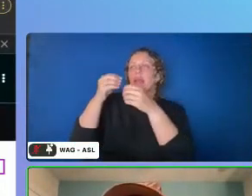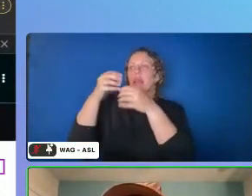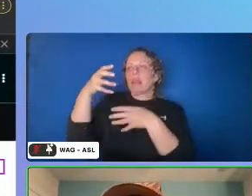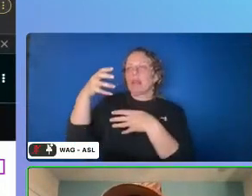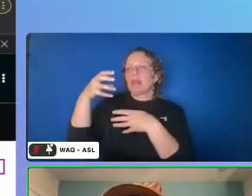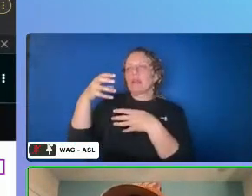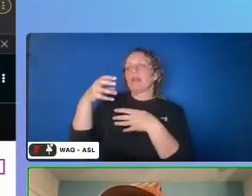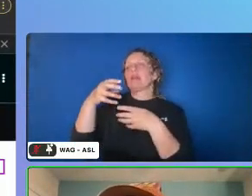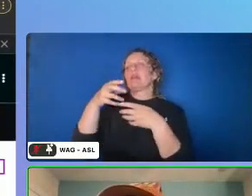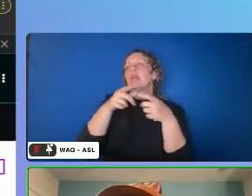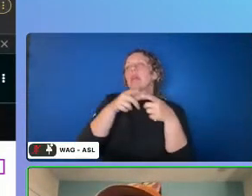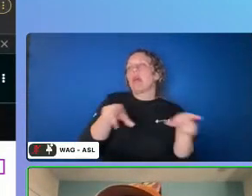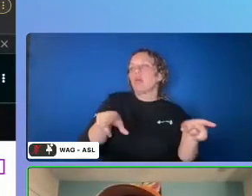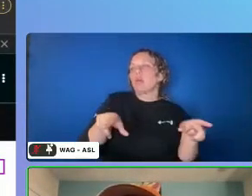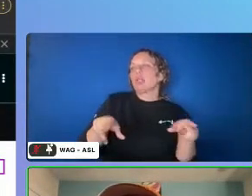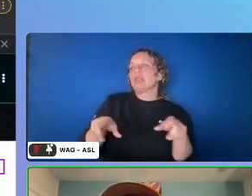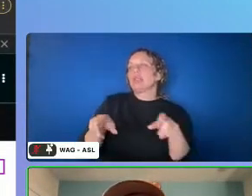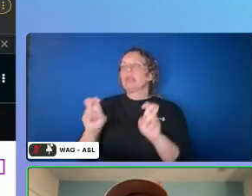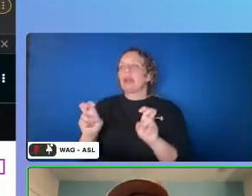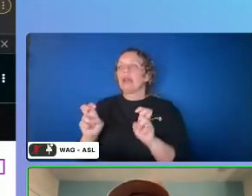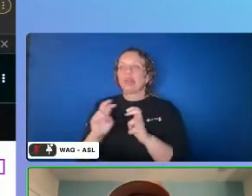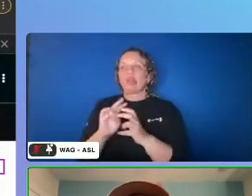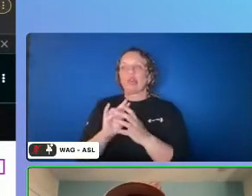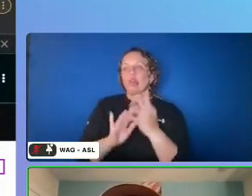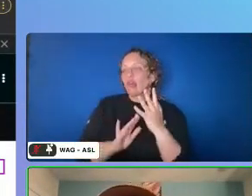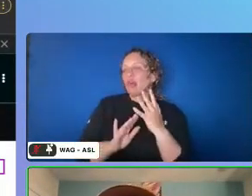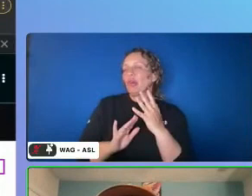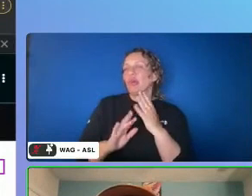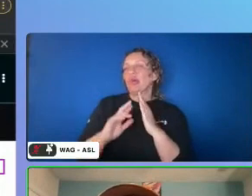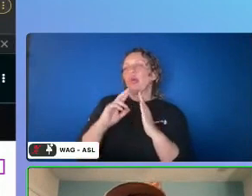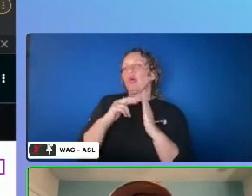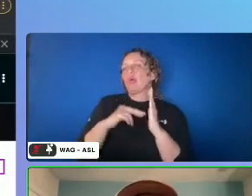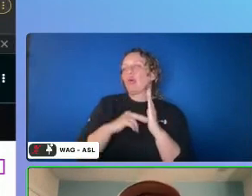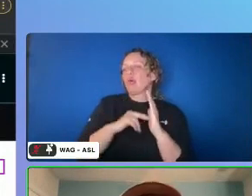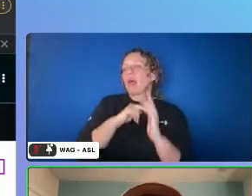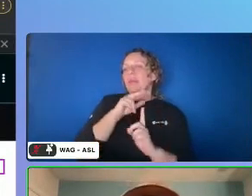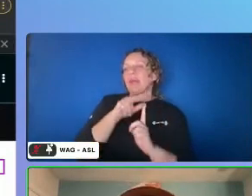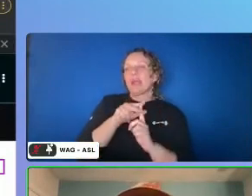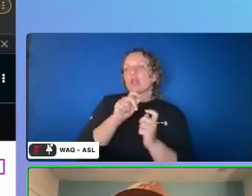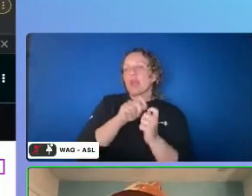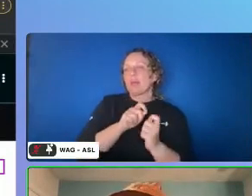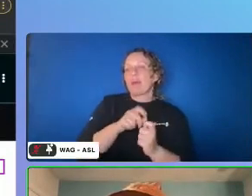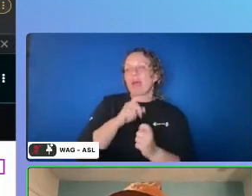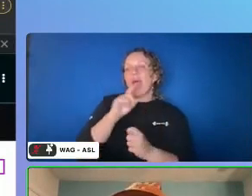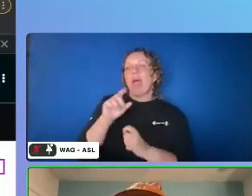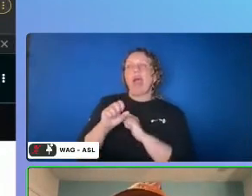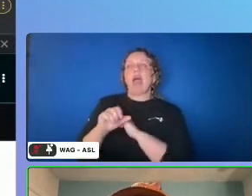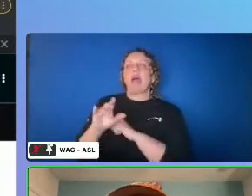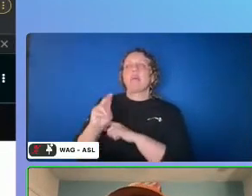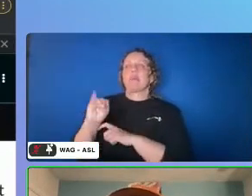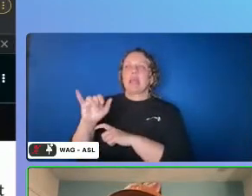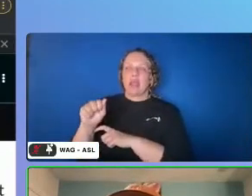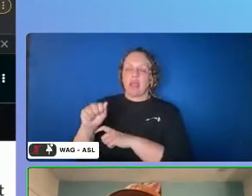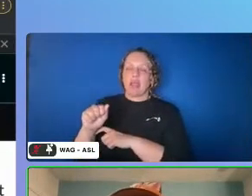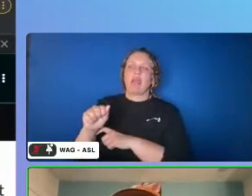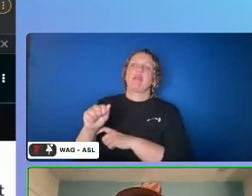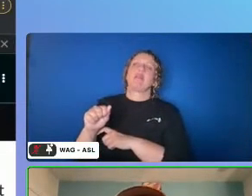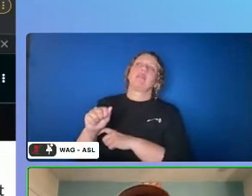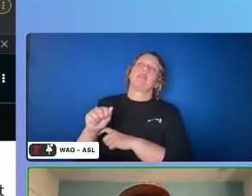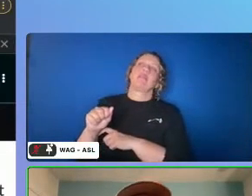our languages, titles, role application elements, and media elements when applicable.